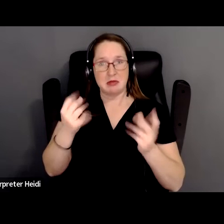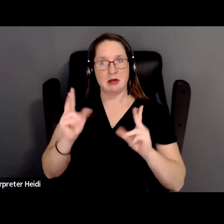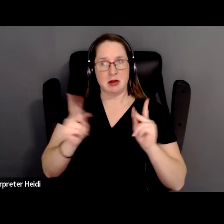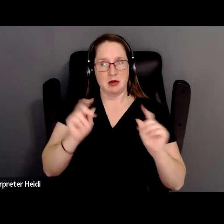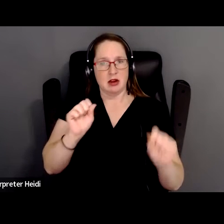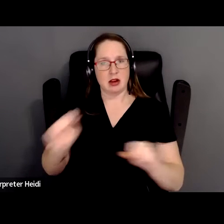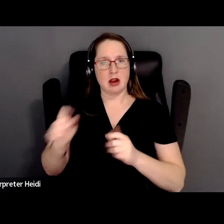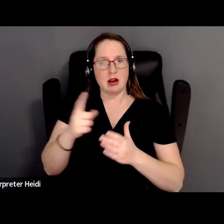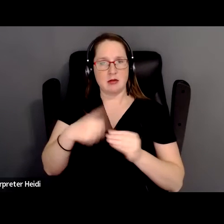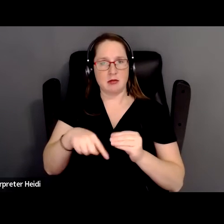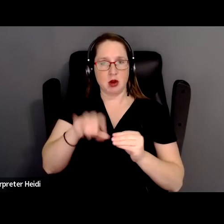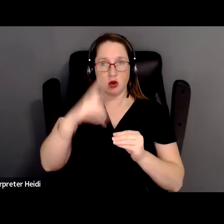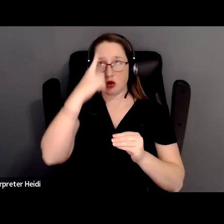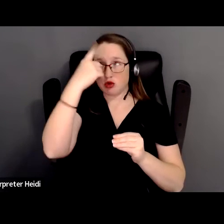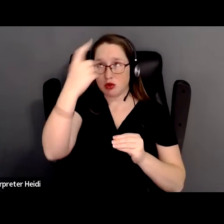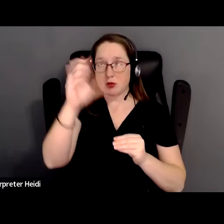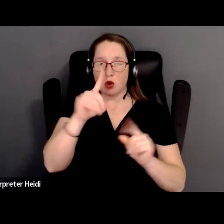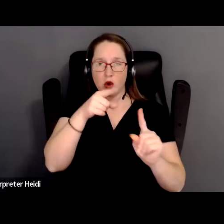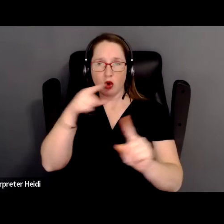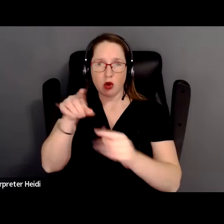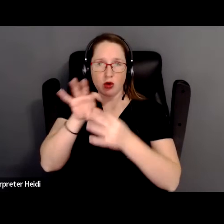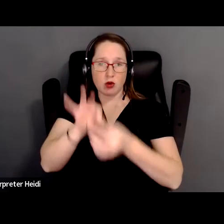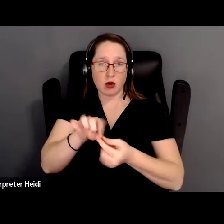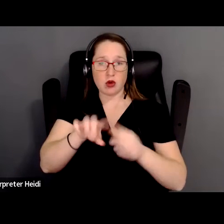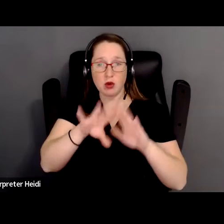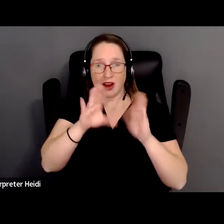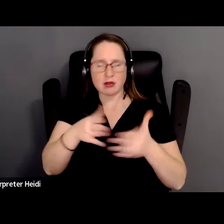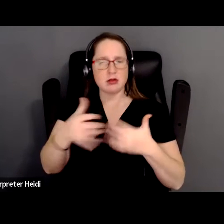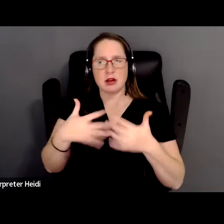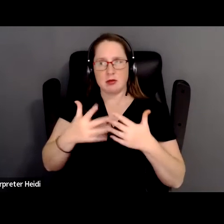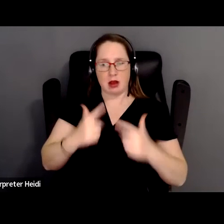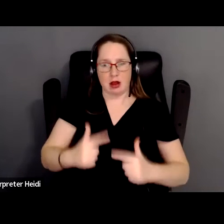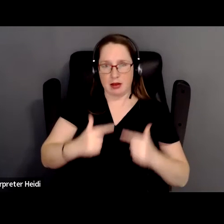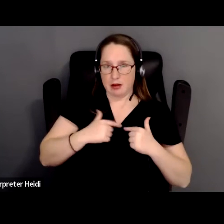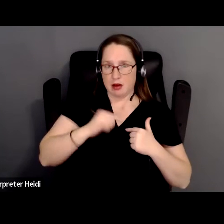what your dreams and goals are around housing whether it's living in an apartment or having